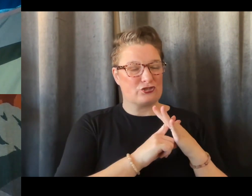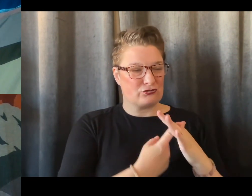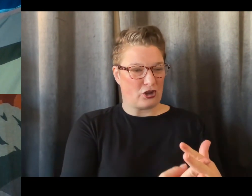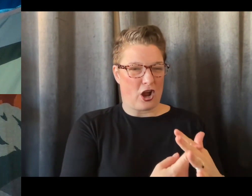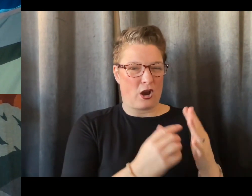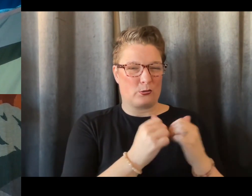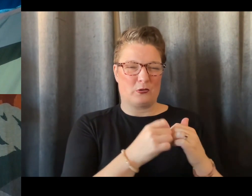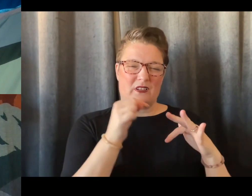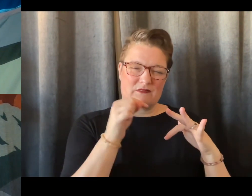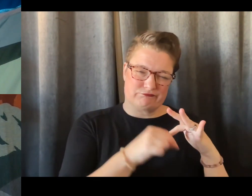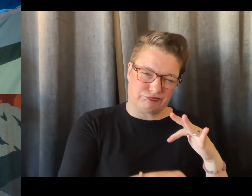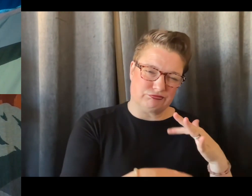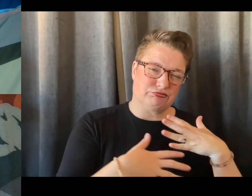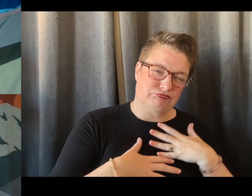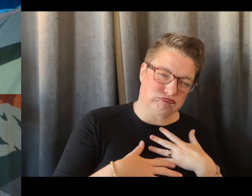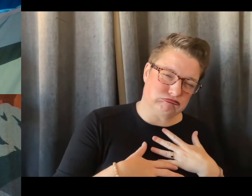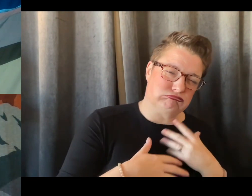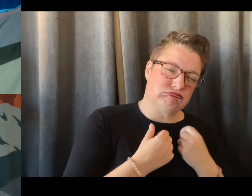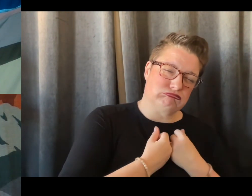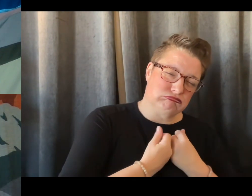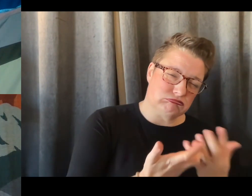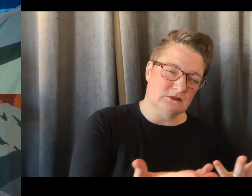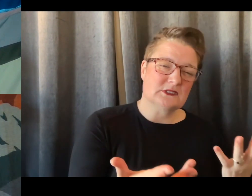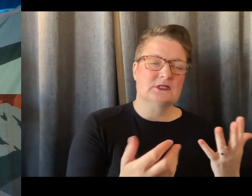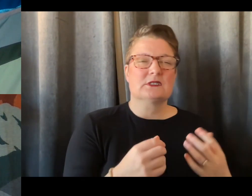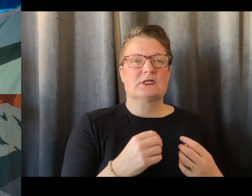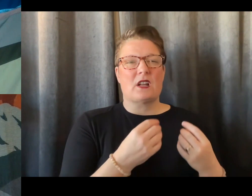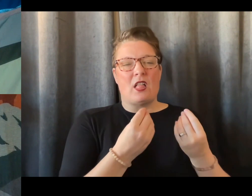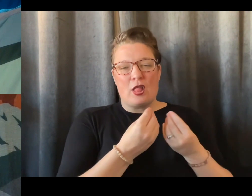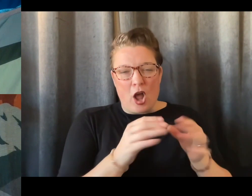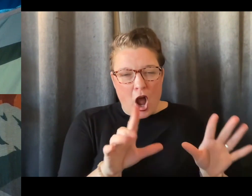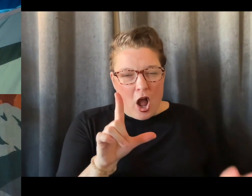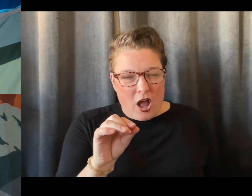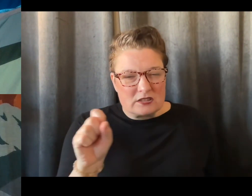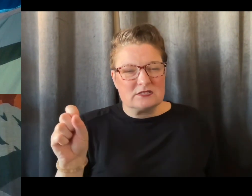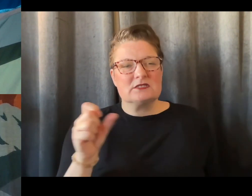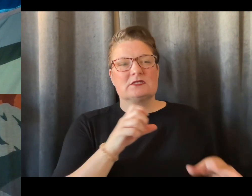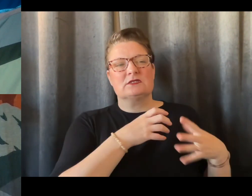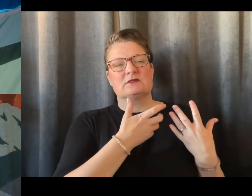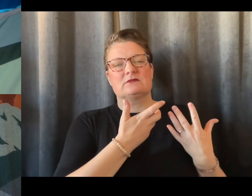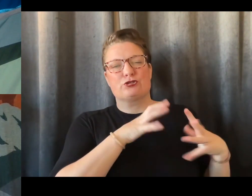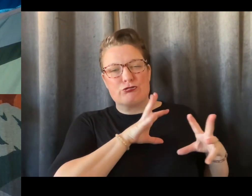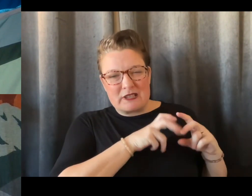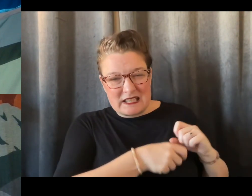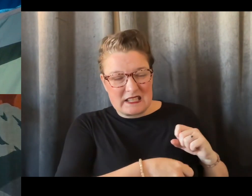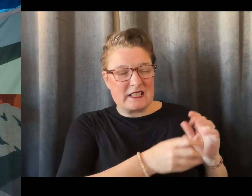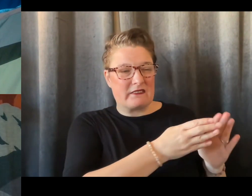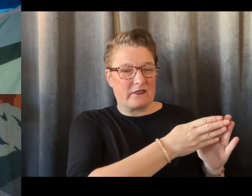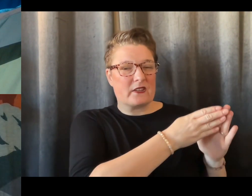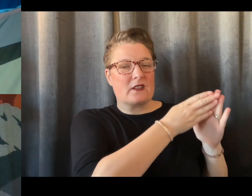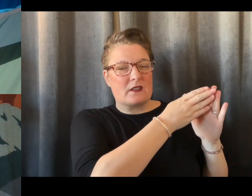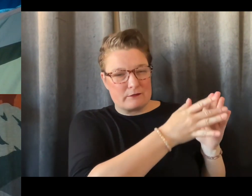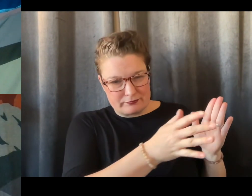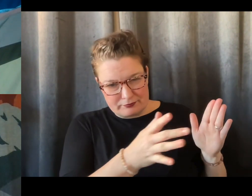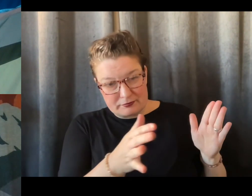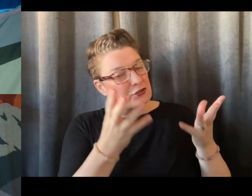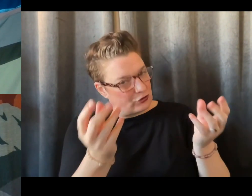exhaustion of loss and grief, and then moving gently towards this new